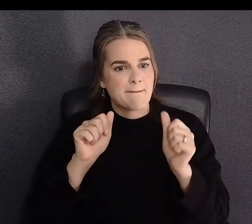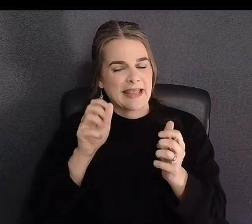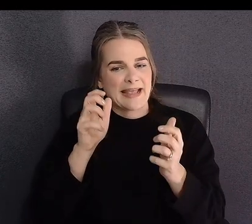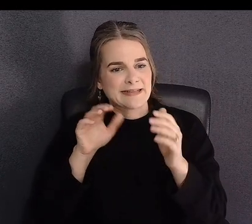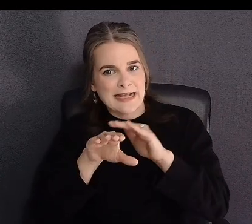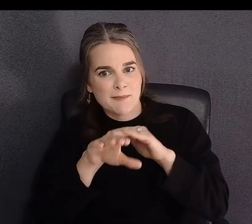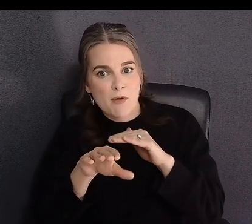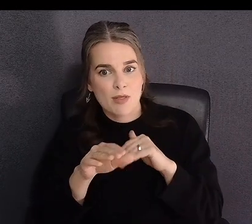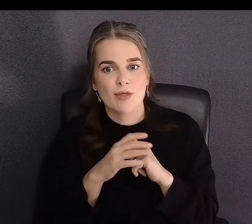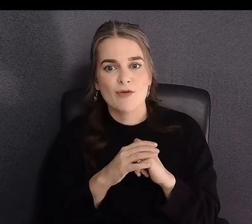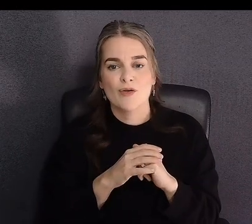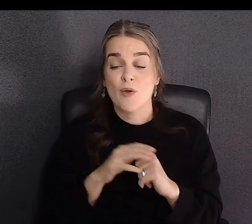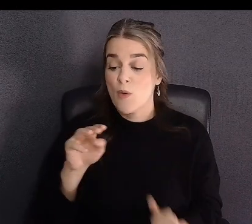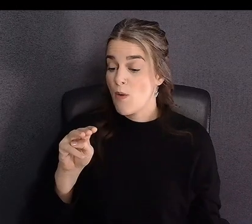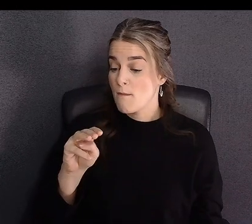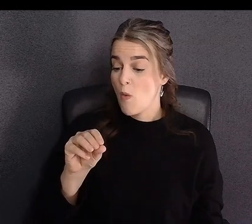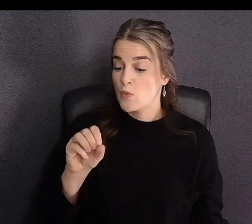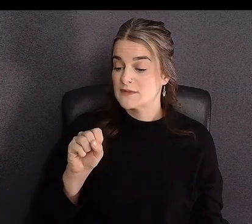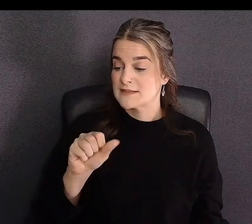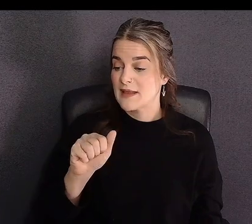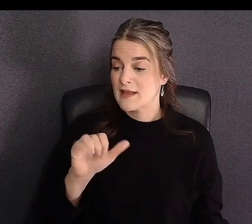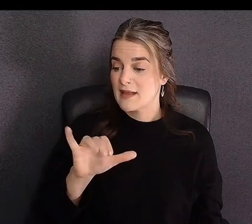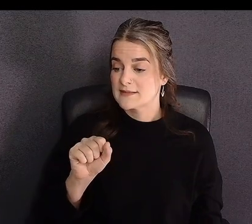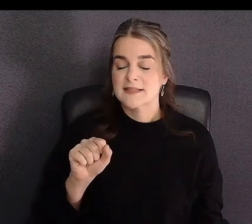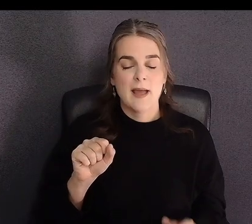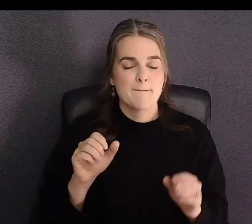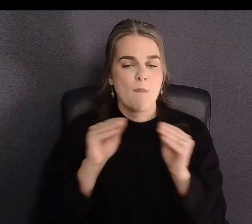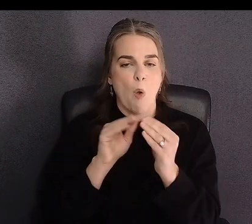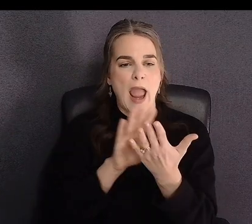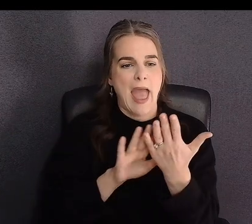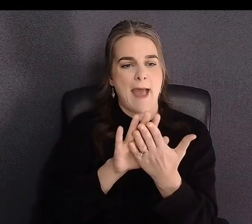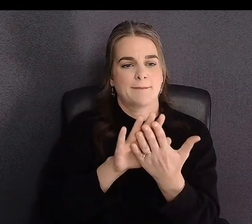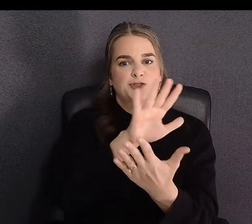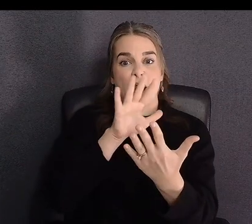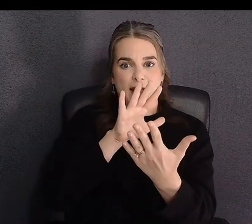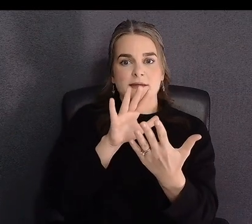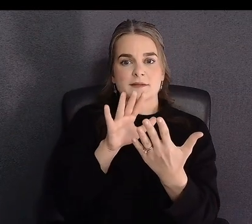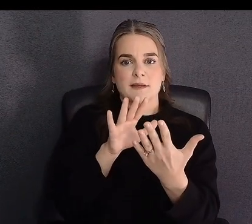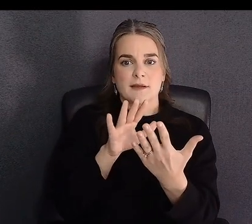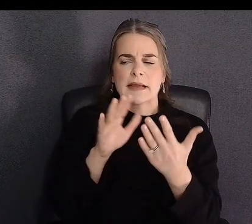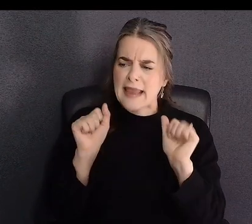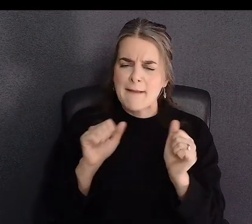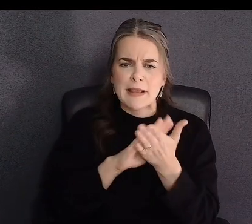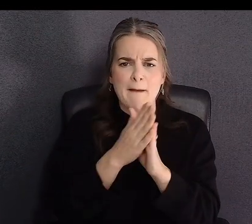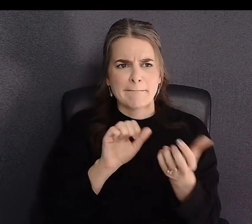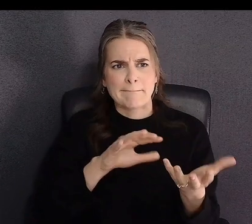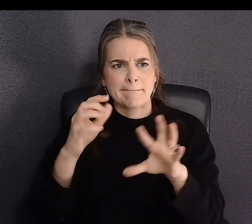Mosaics can be much more abstract. They can get messy, but they're generally very structured.